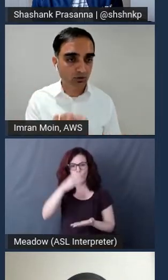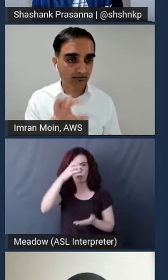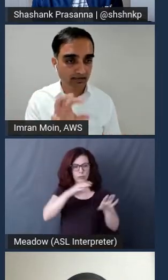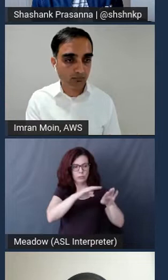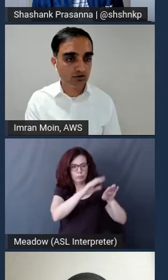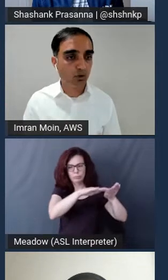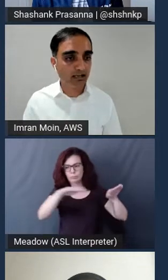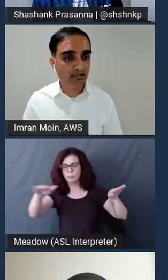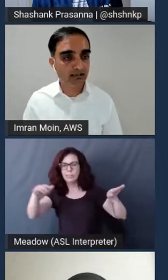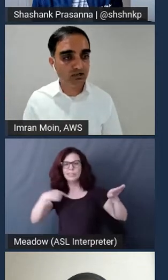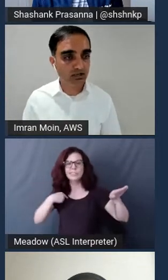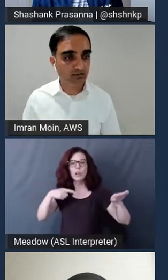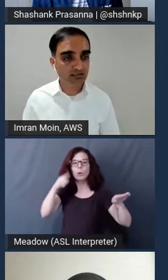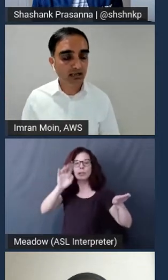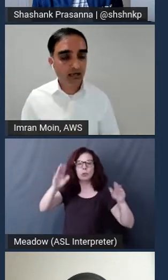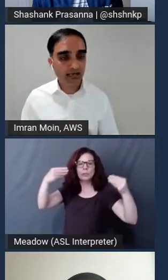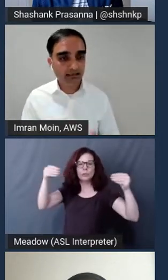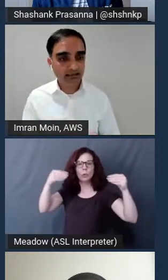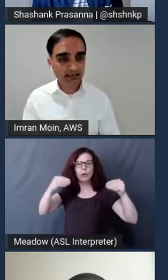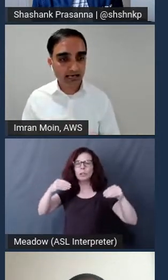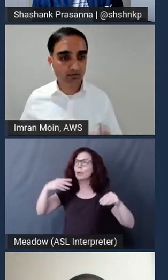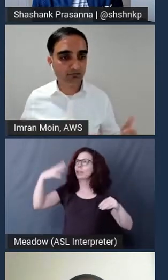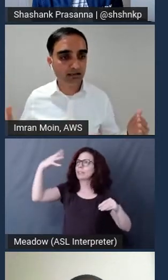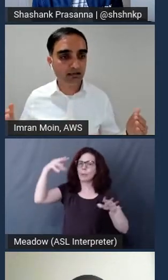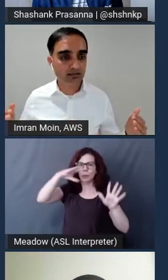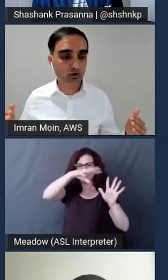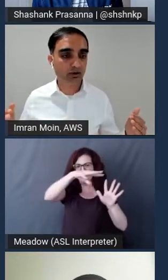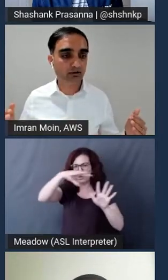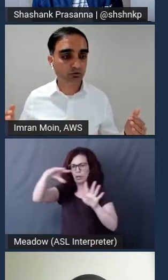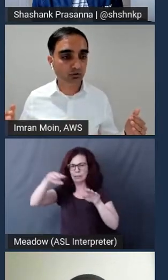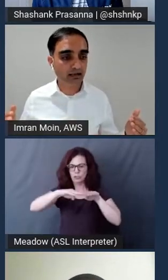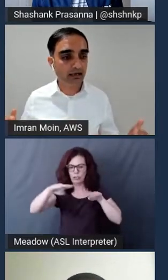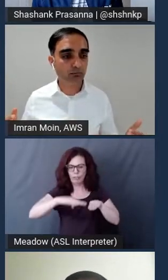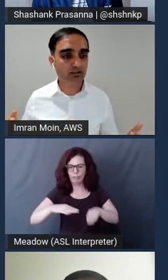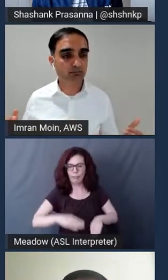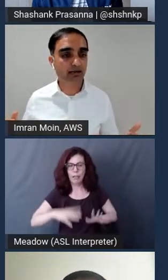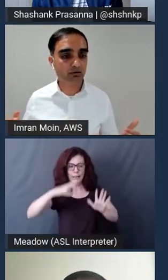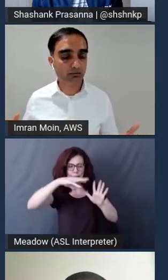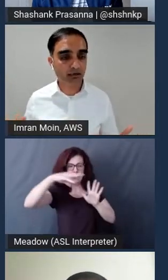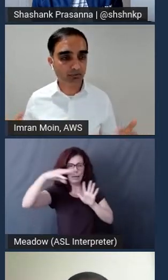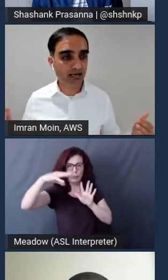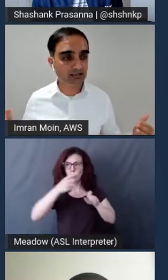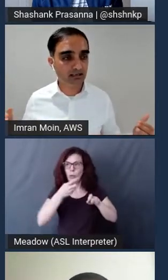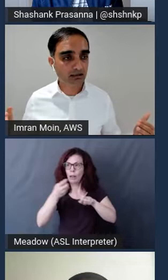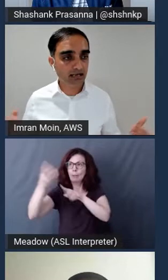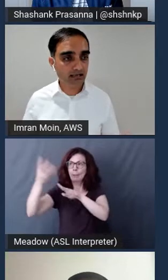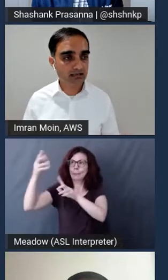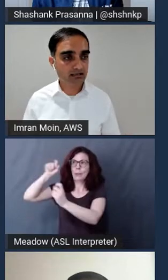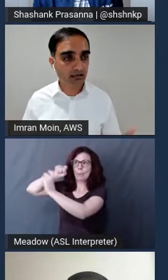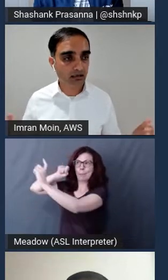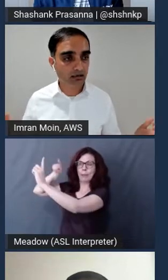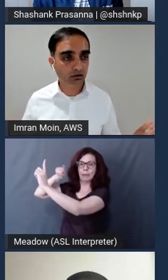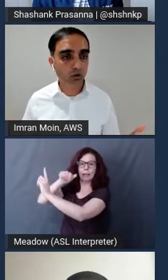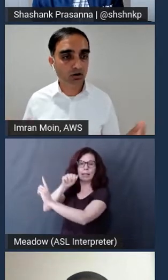you would have cameras pointing at these shelves, and then that camera feed is going to an AWS Panorama appliance that is locally right next